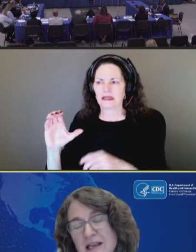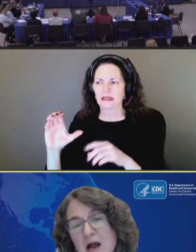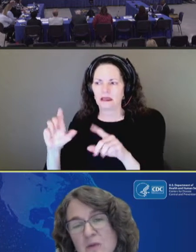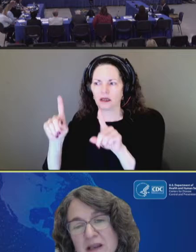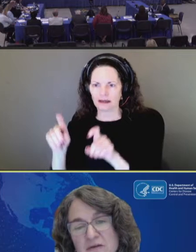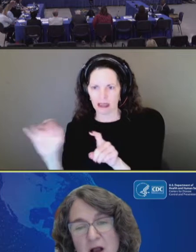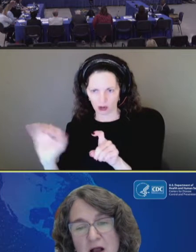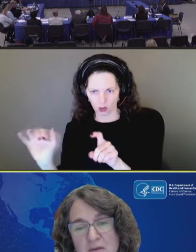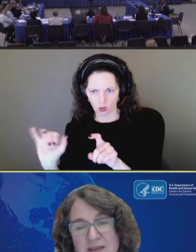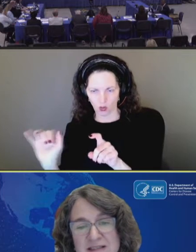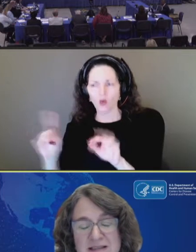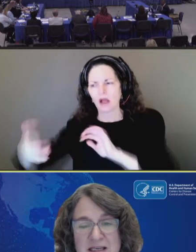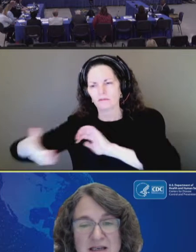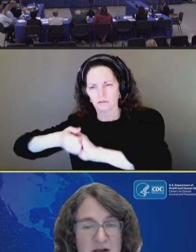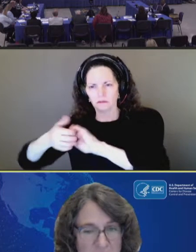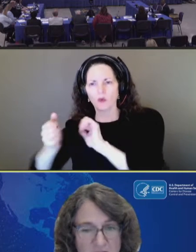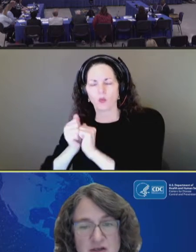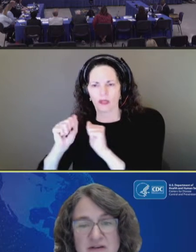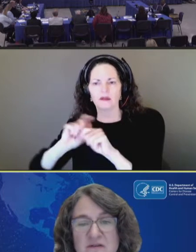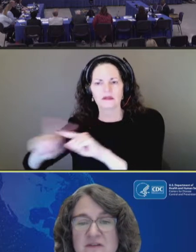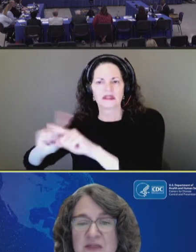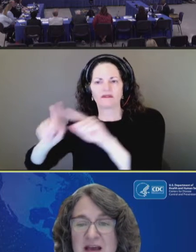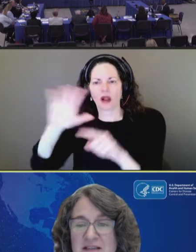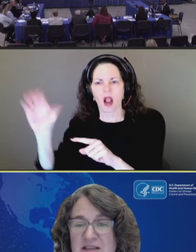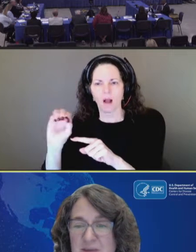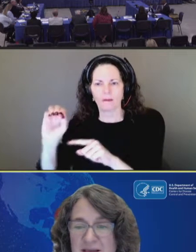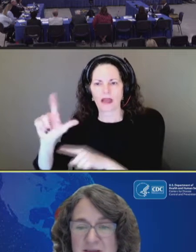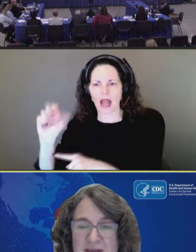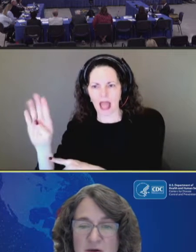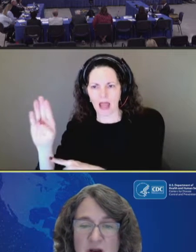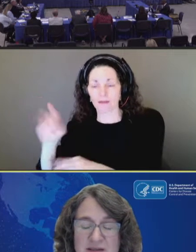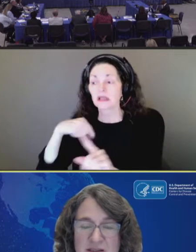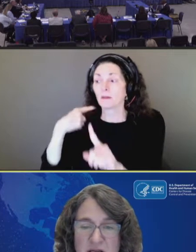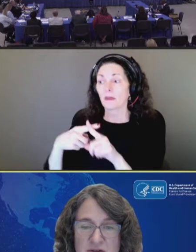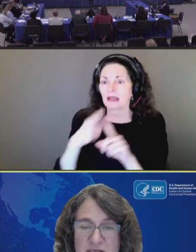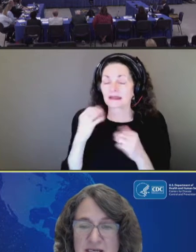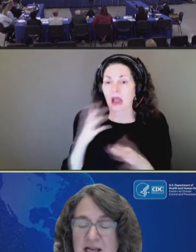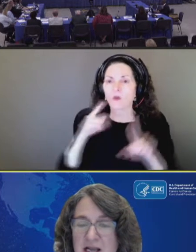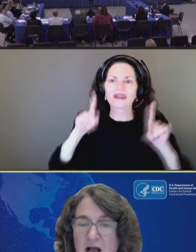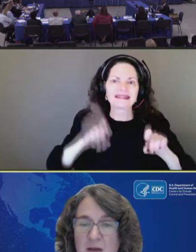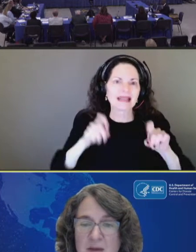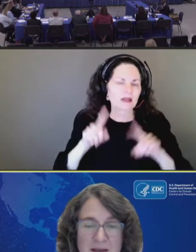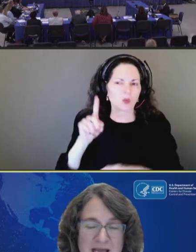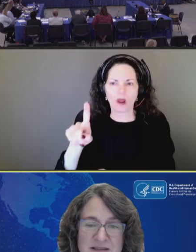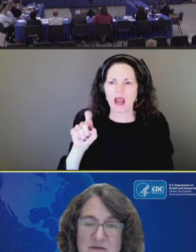And now we've been testing nearly 150,000 specimens across the country in the last